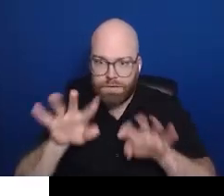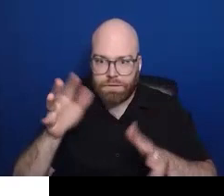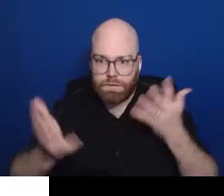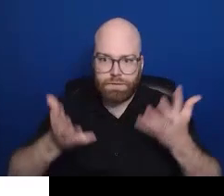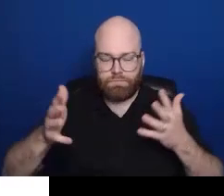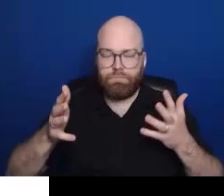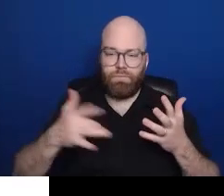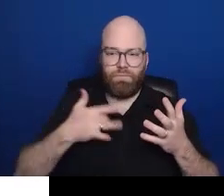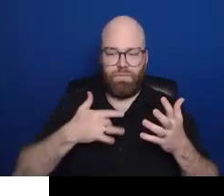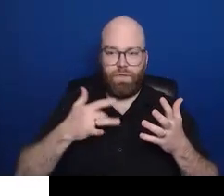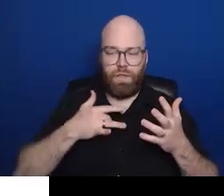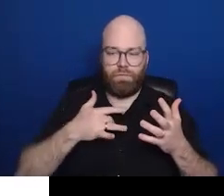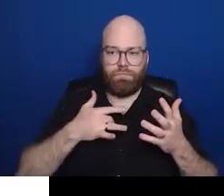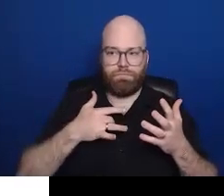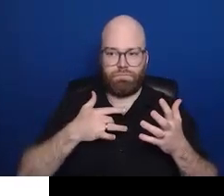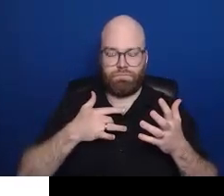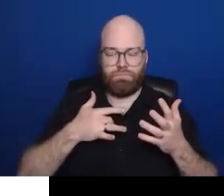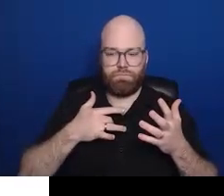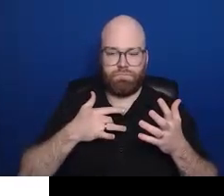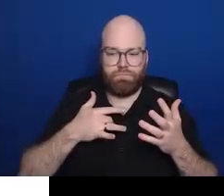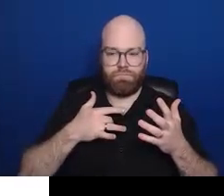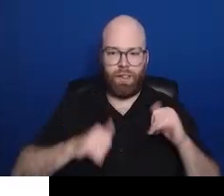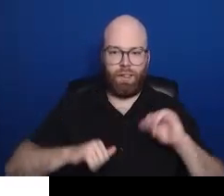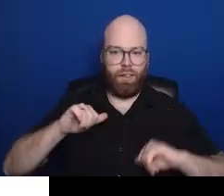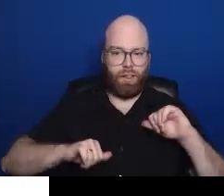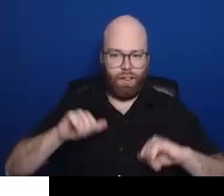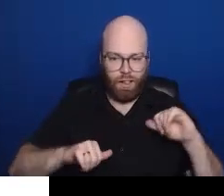Many are able to find, better employment opportunities.